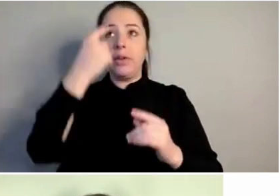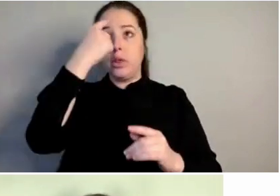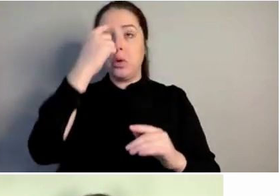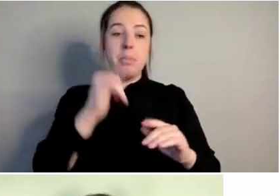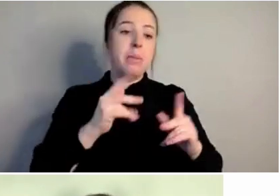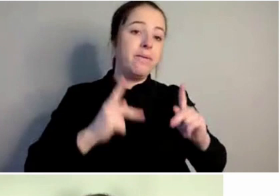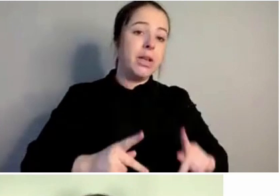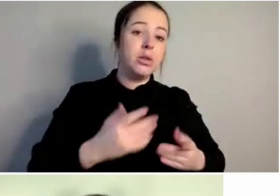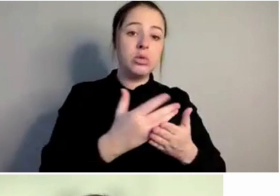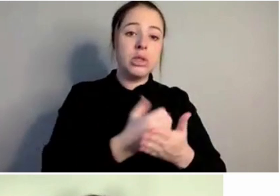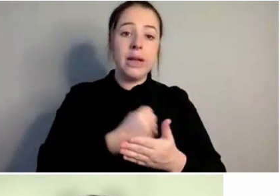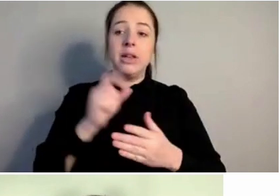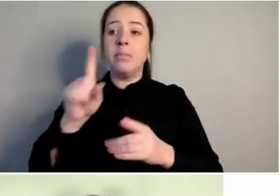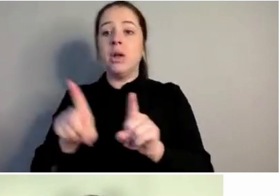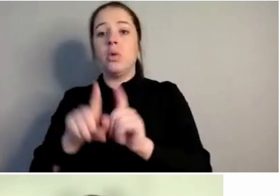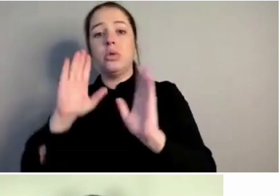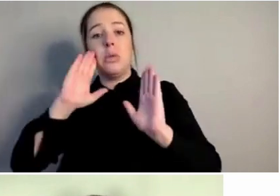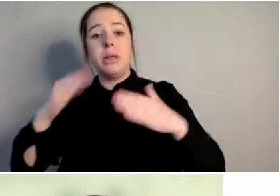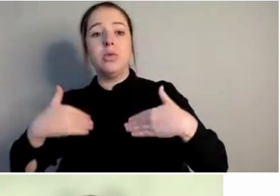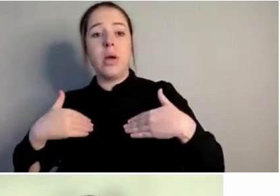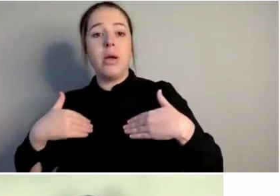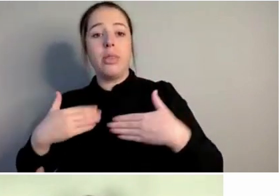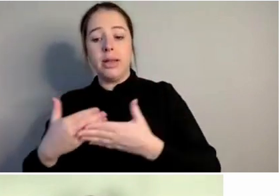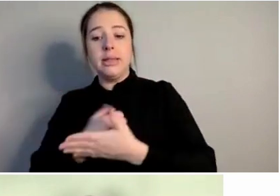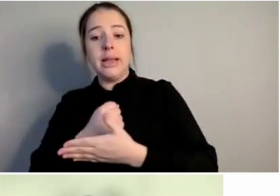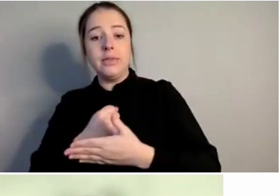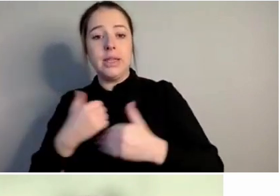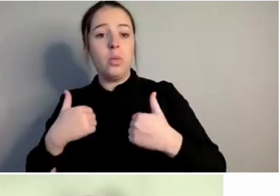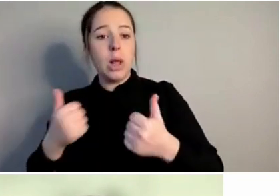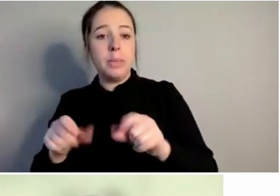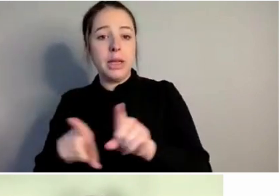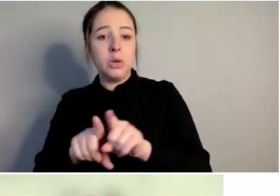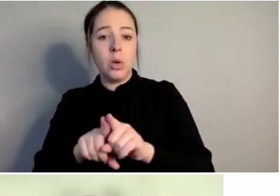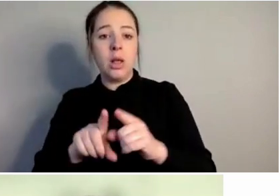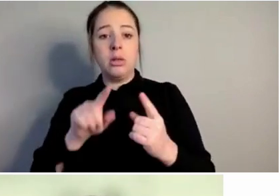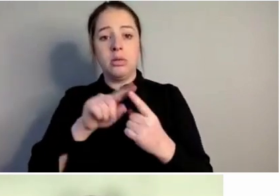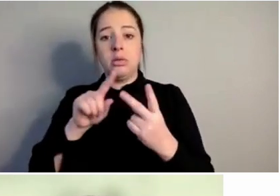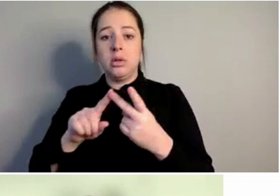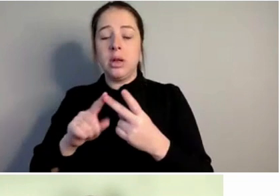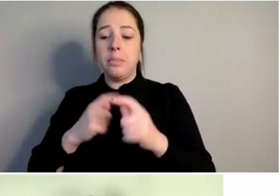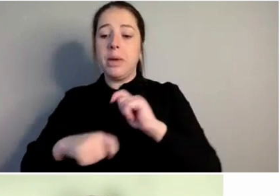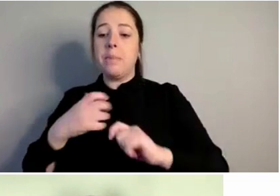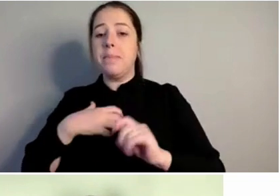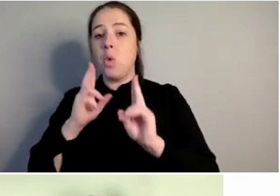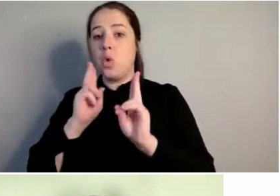but also mental health or mental wellbeing as well, so that we are normalising that part